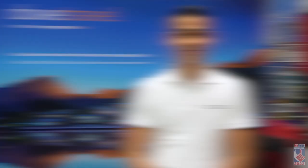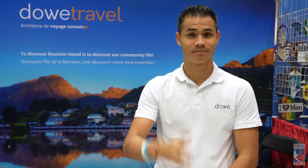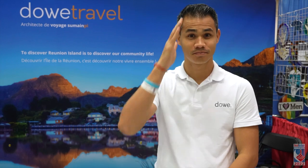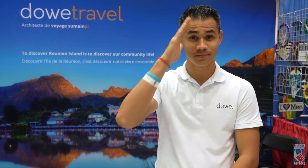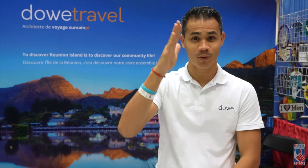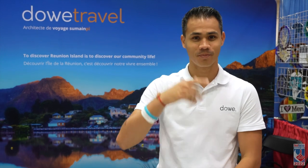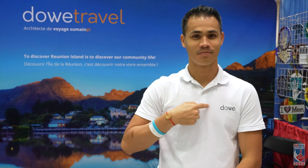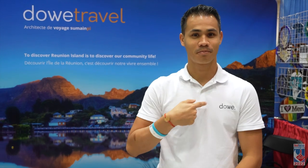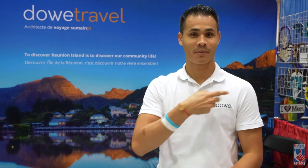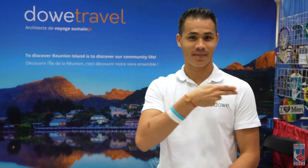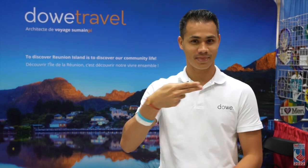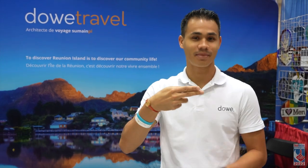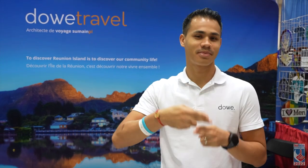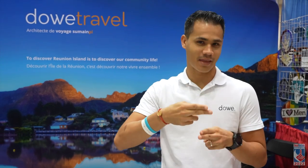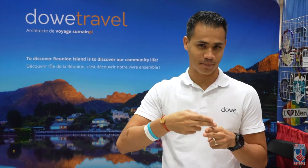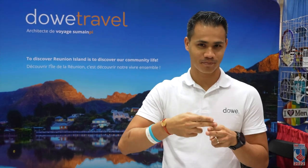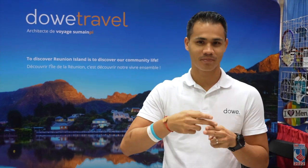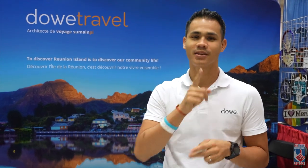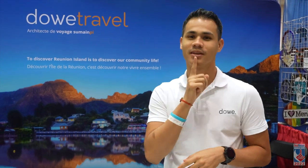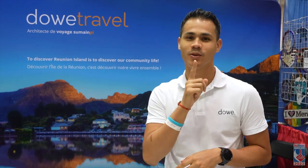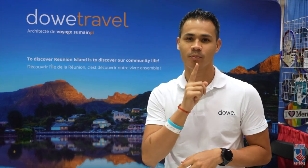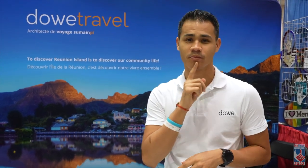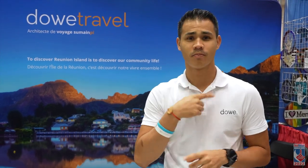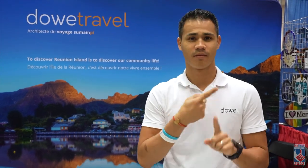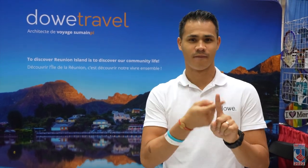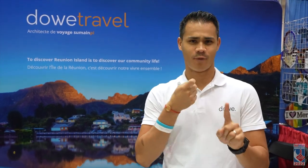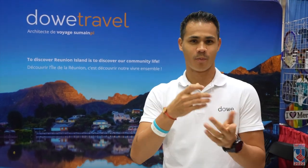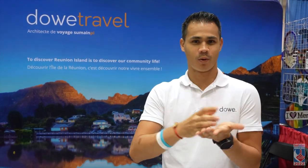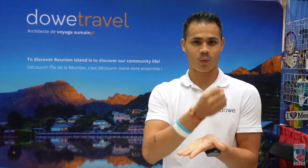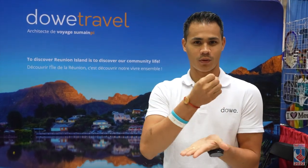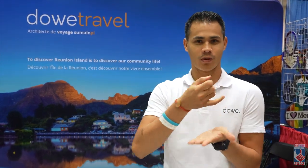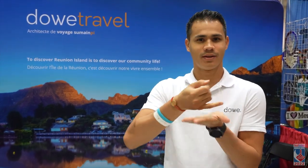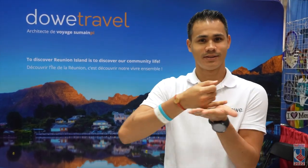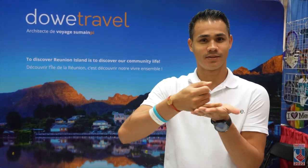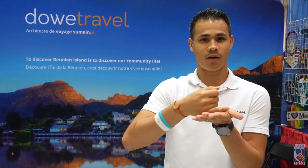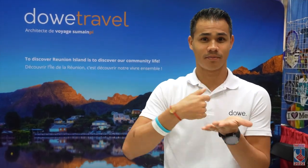Hello! My name is Guillaume and I am from Reunion Island.